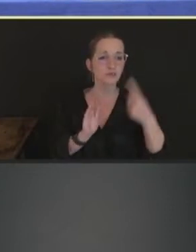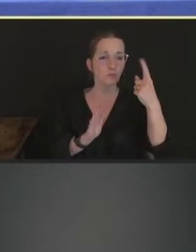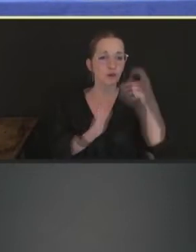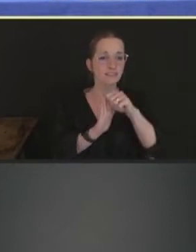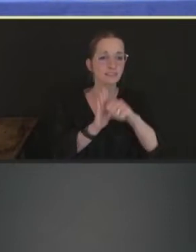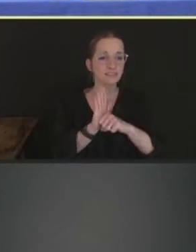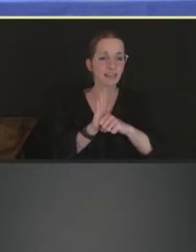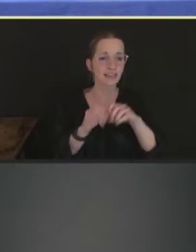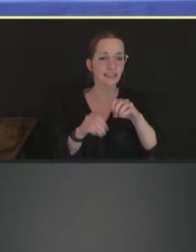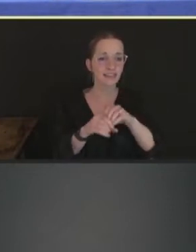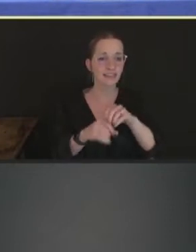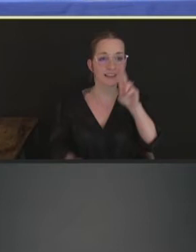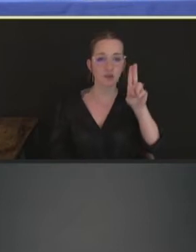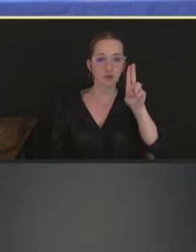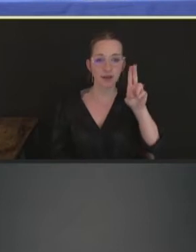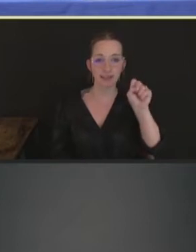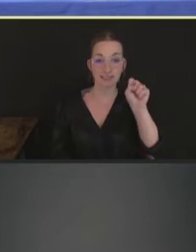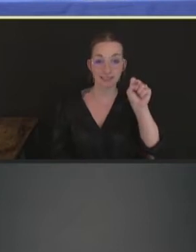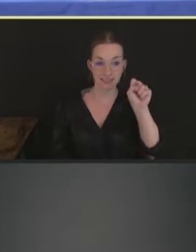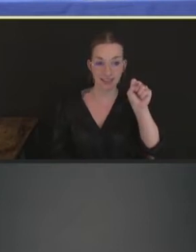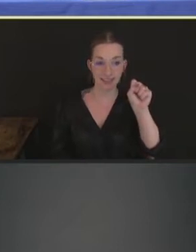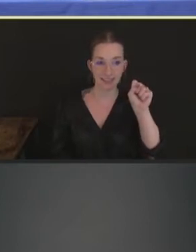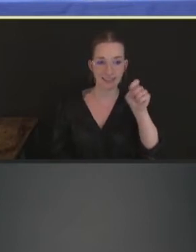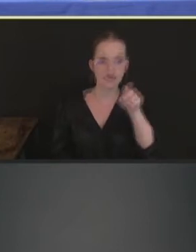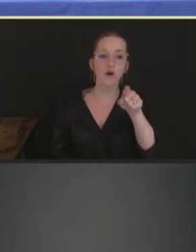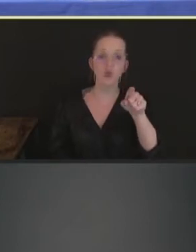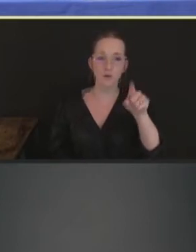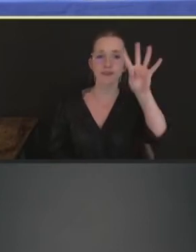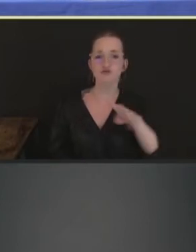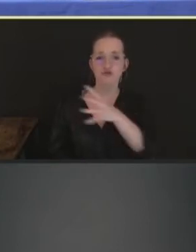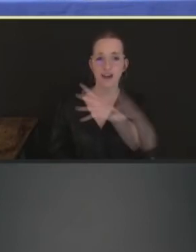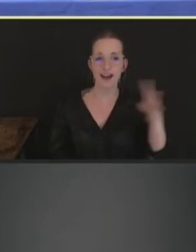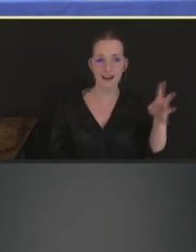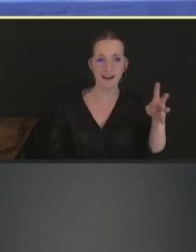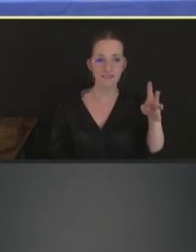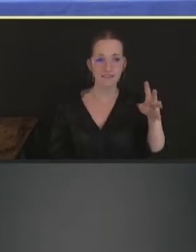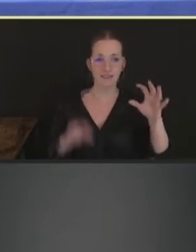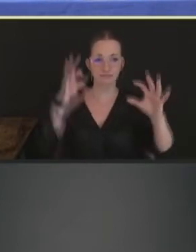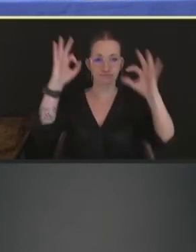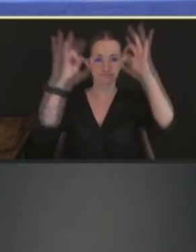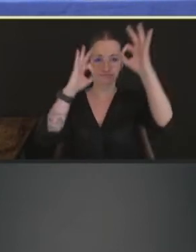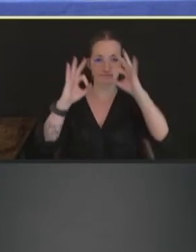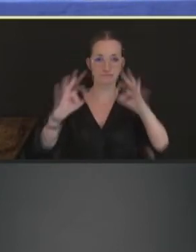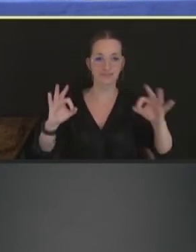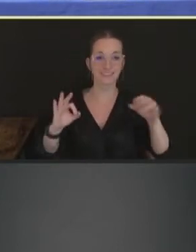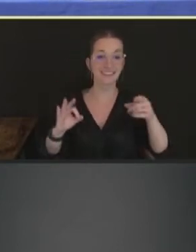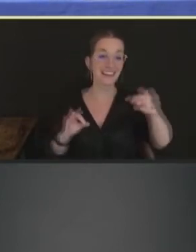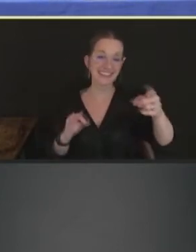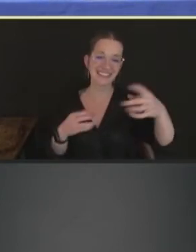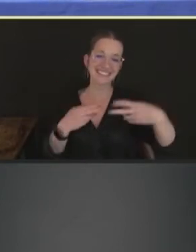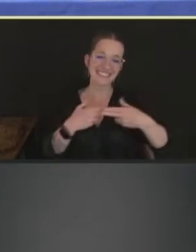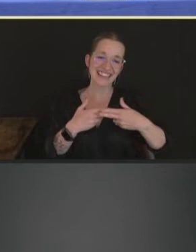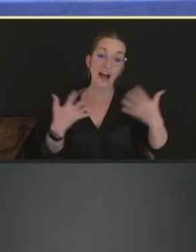That's it. This is a slide I have up there.